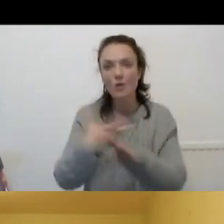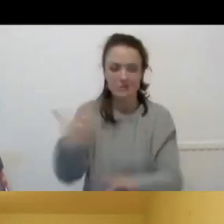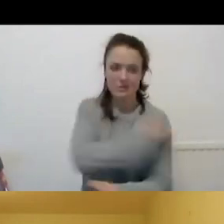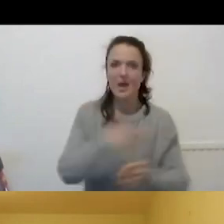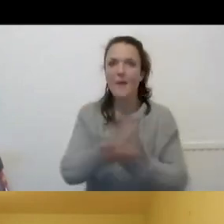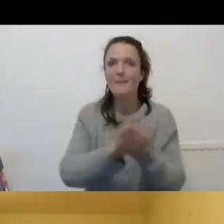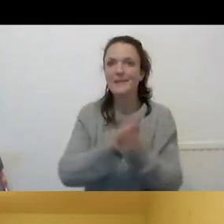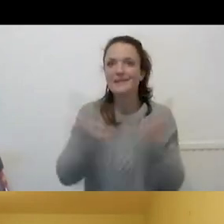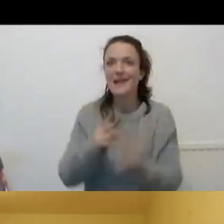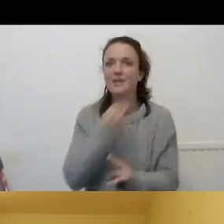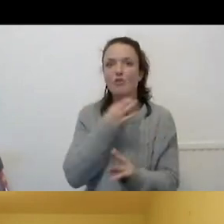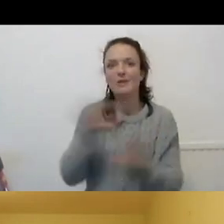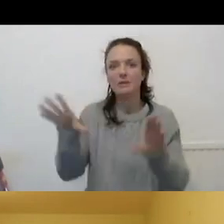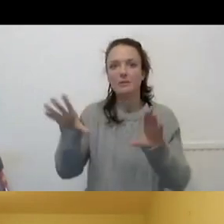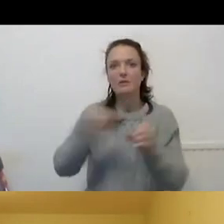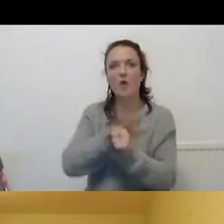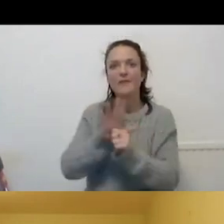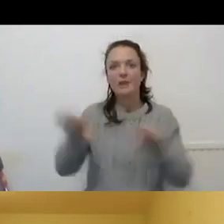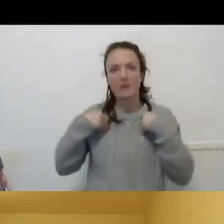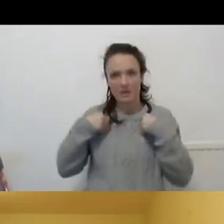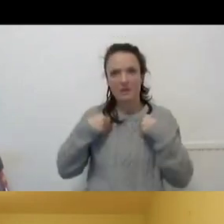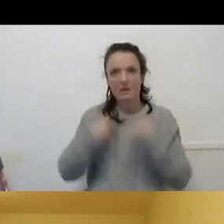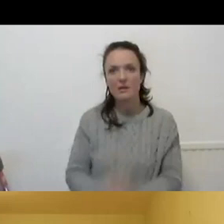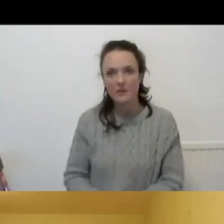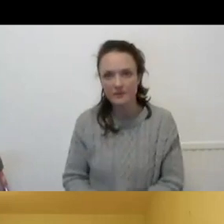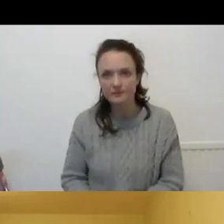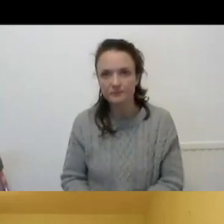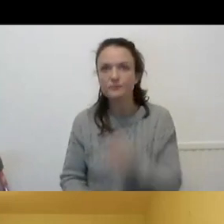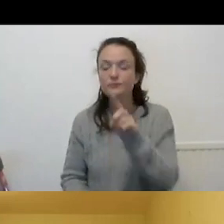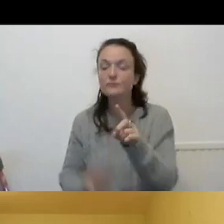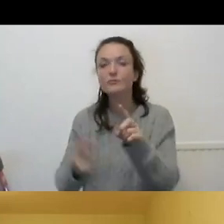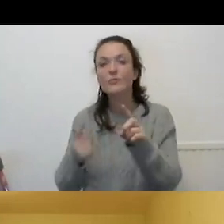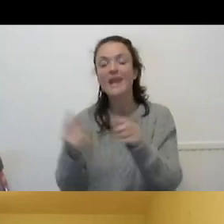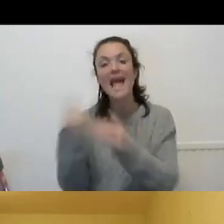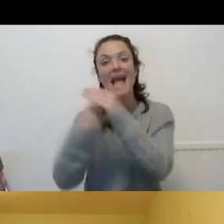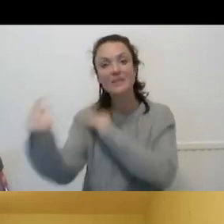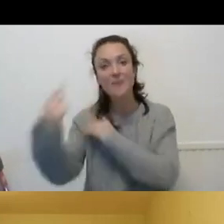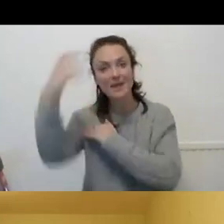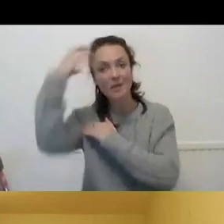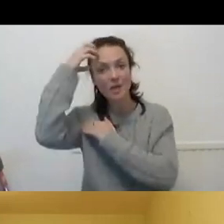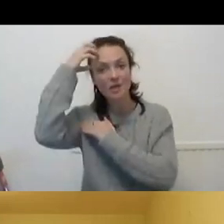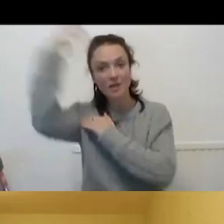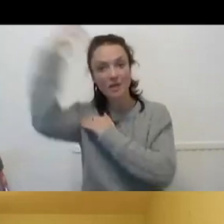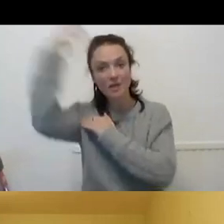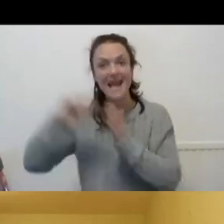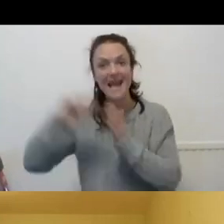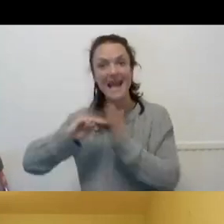comes from the independent judgment of the government agency who are the MH Ra.